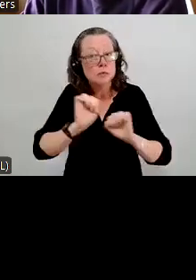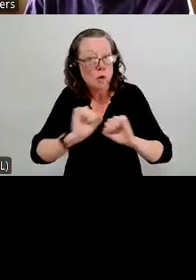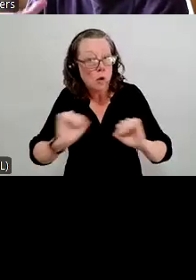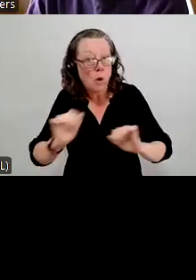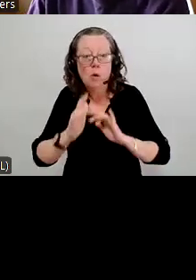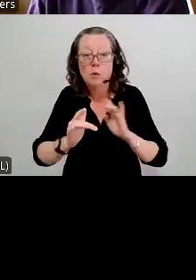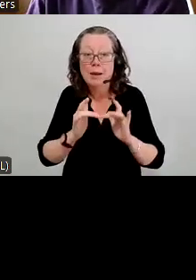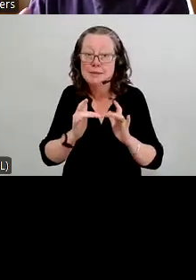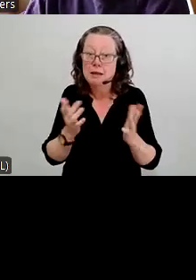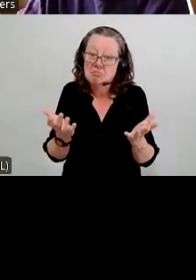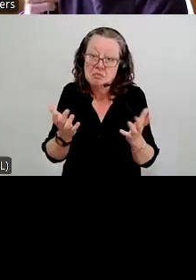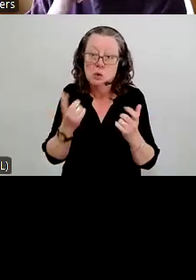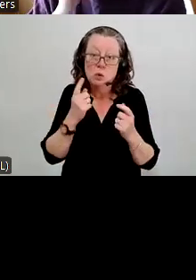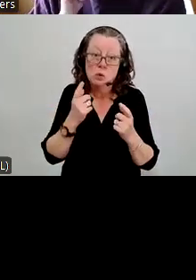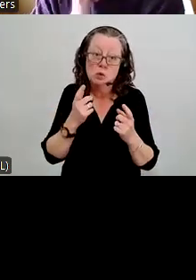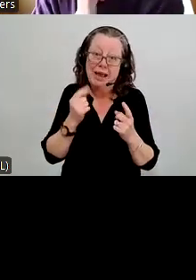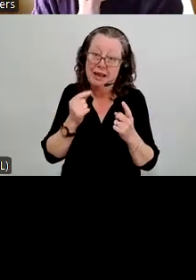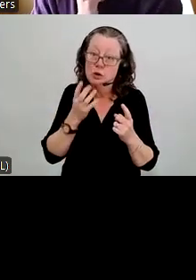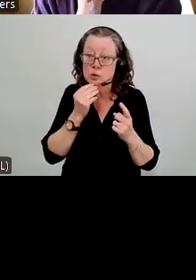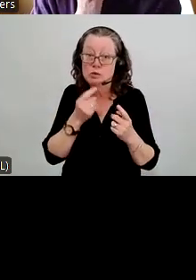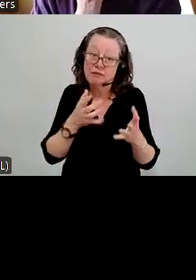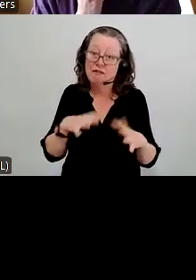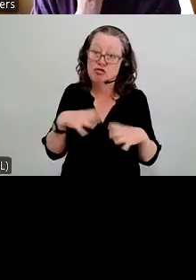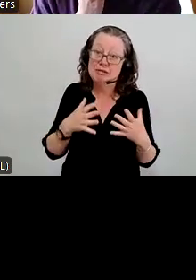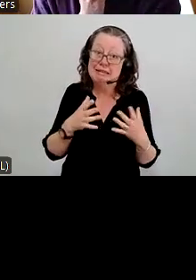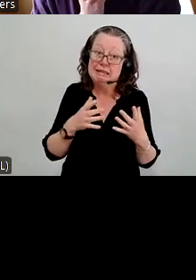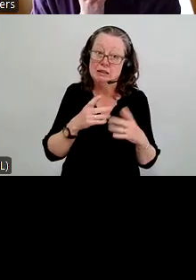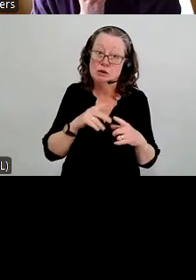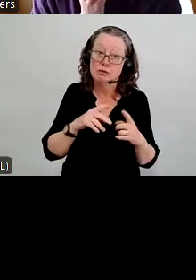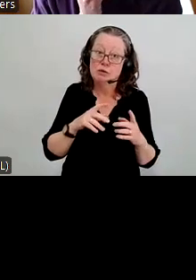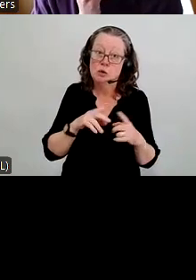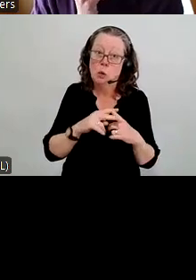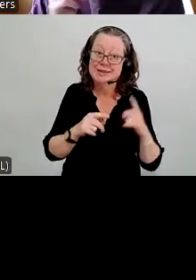there's a few different of these tools. We've got this one from CookieYes. It's a cookie checker.